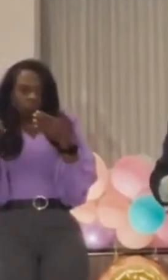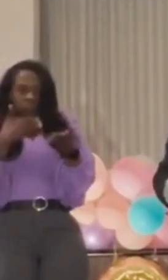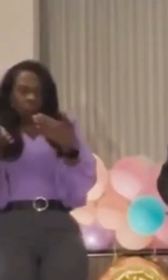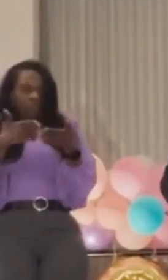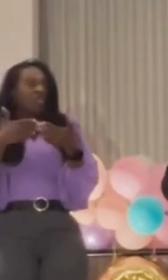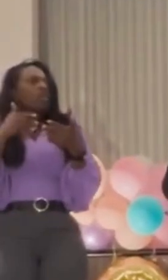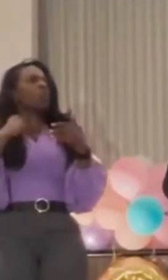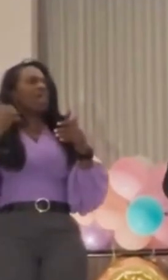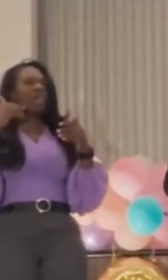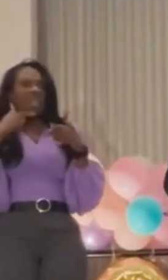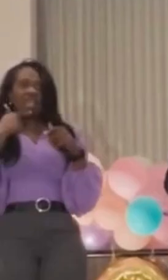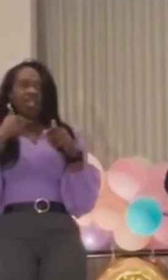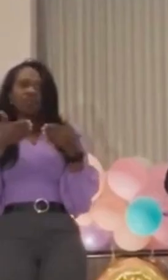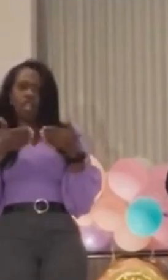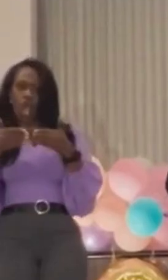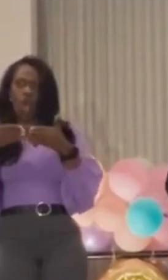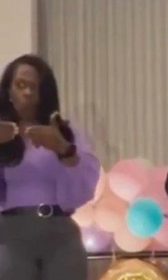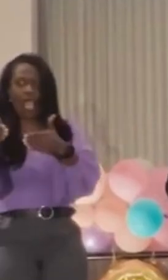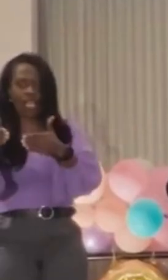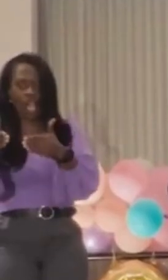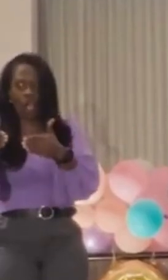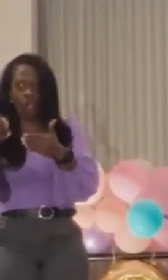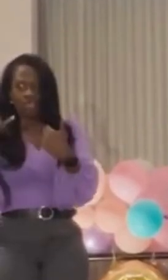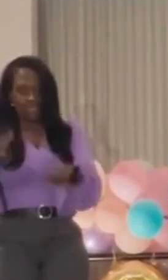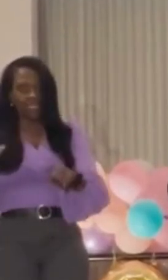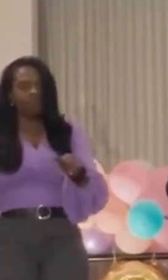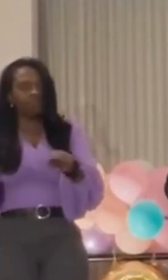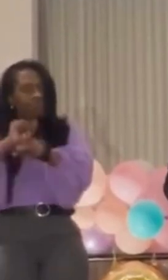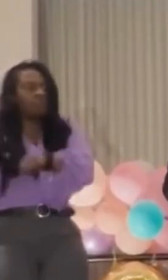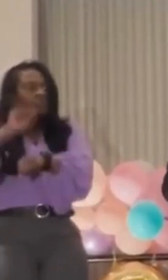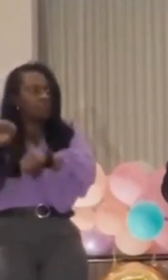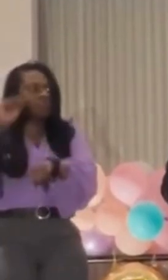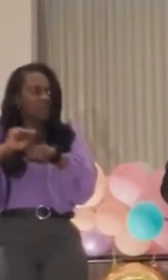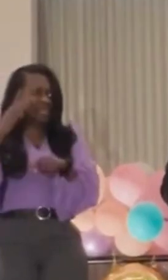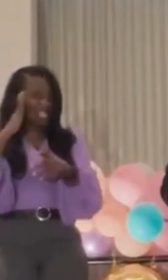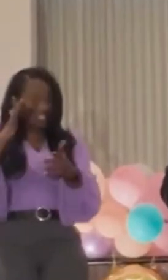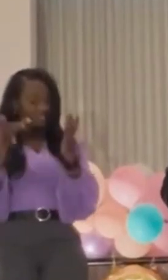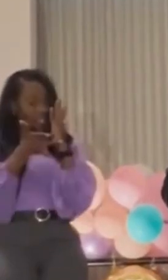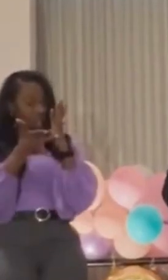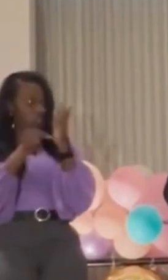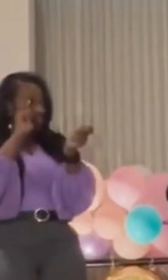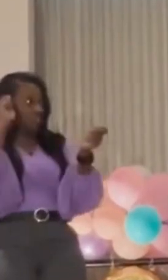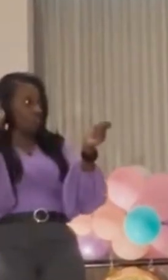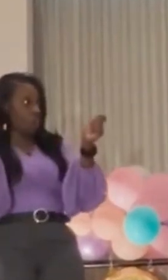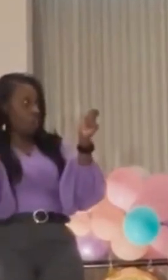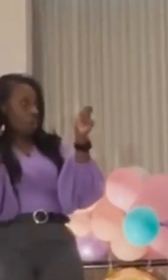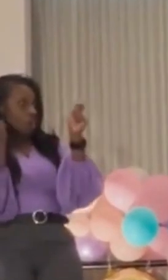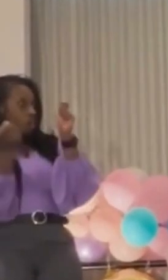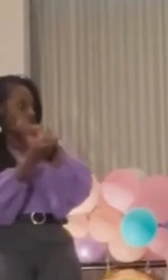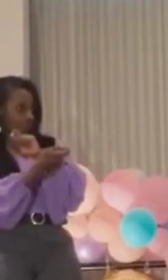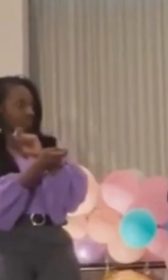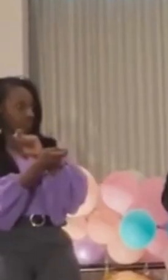We have a long ways to go, because technology is evolving I want to let you know,